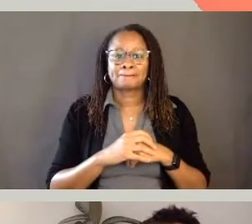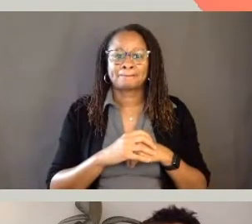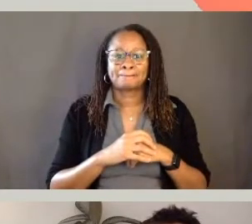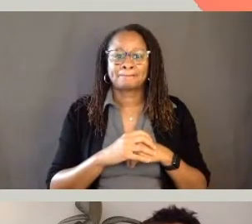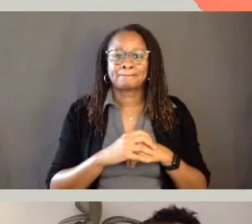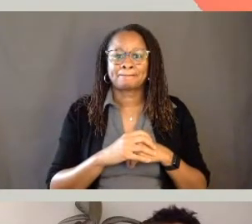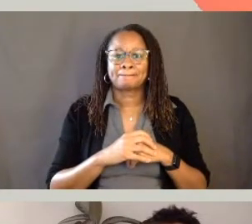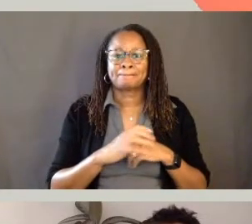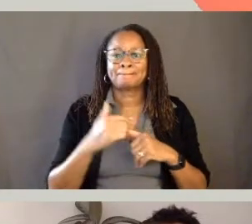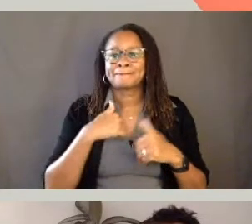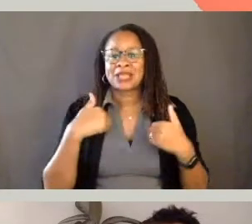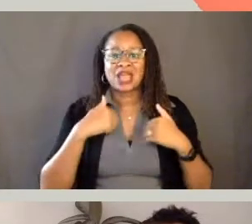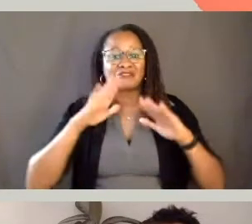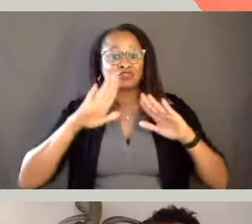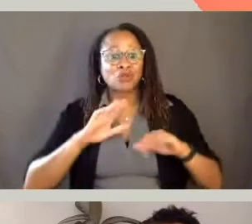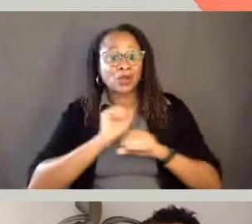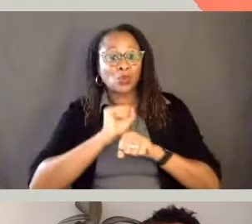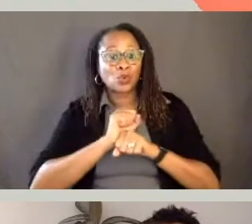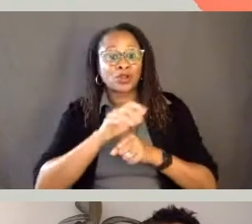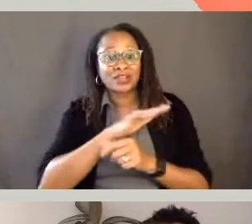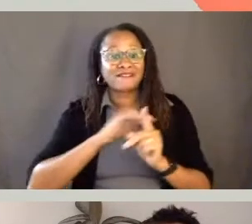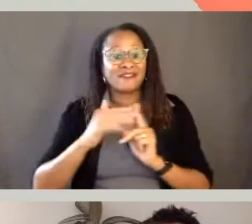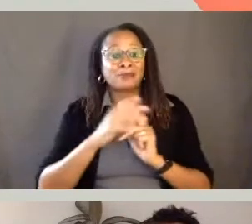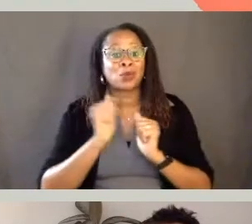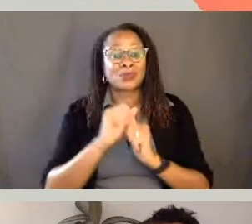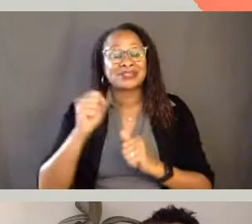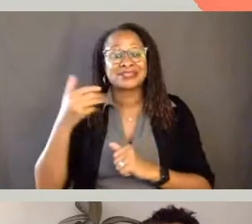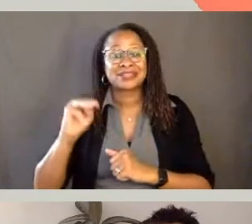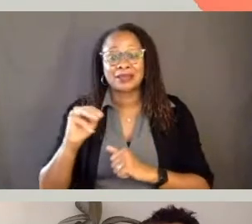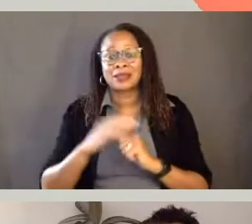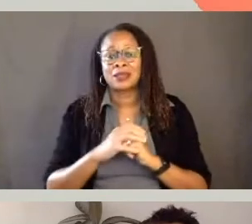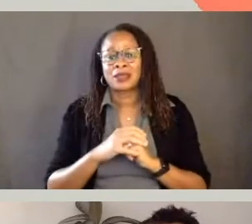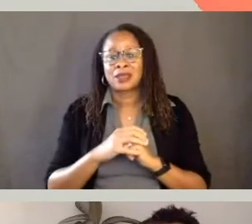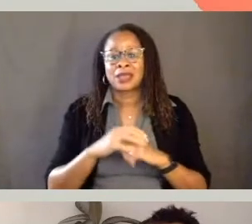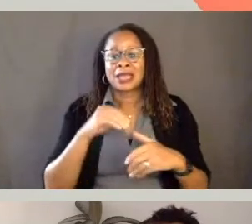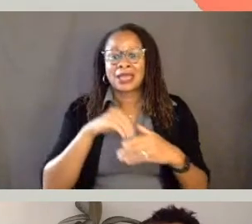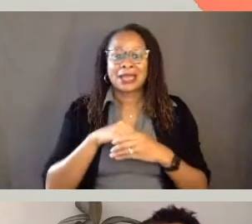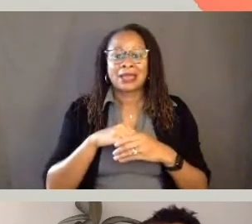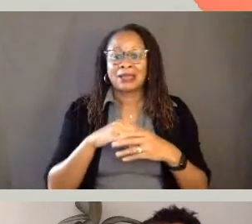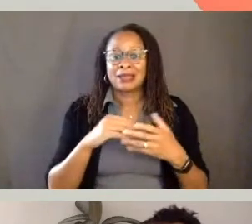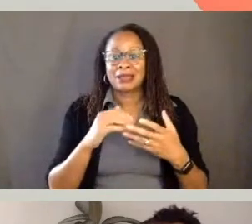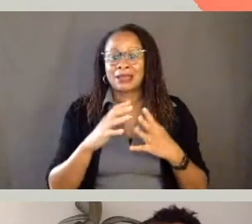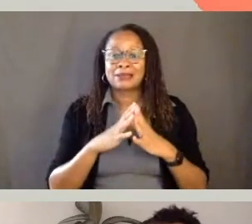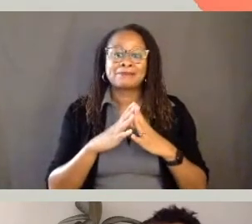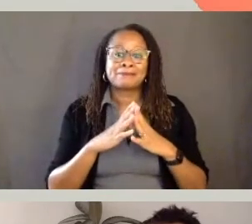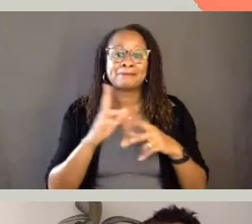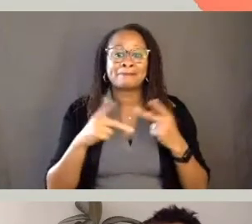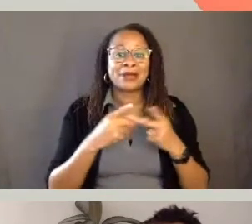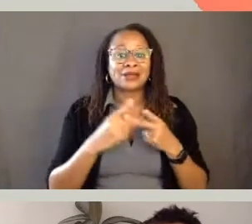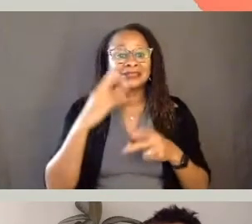And I've had like great working environments too at Sam but in my long like mentorship experience I've also seen,